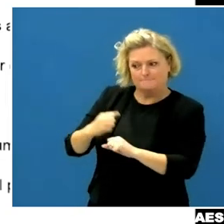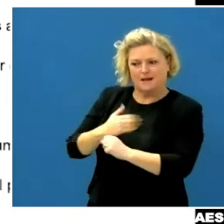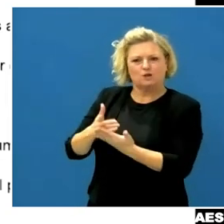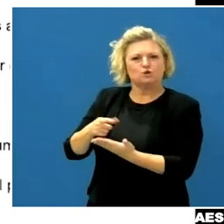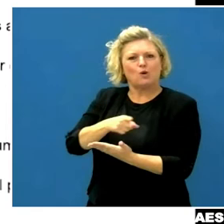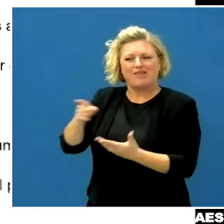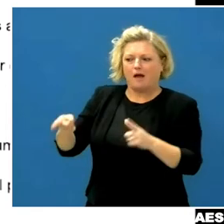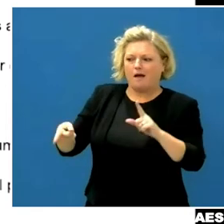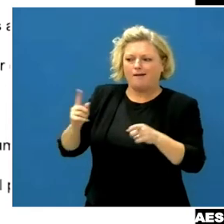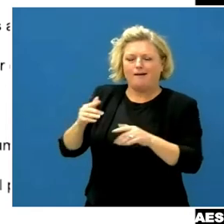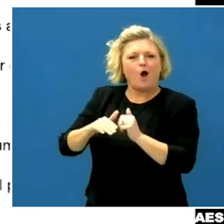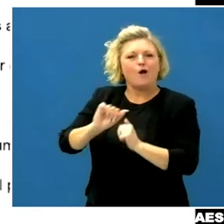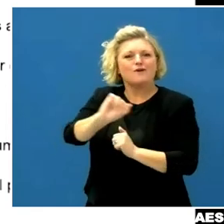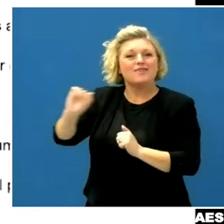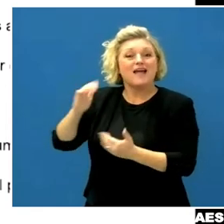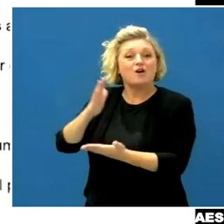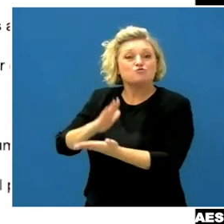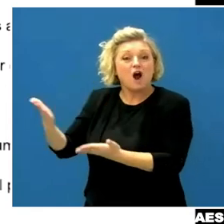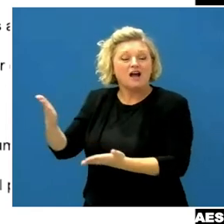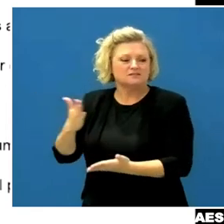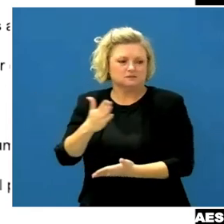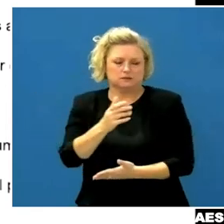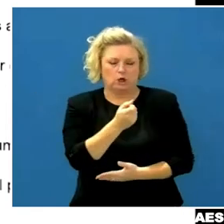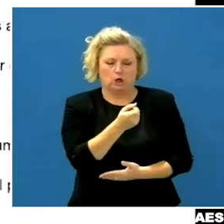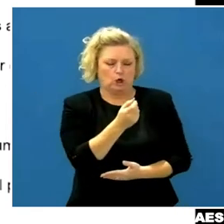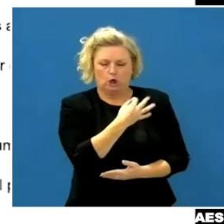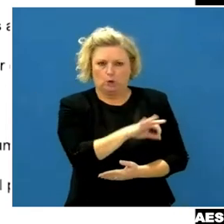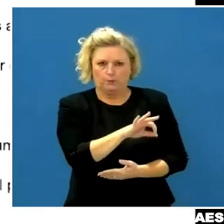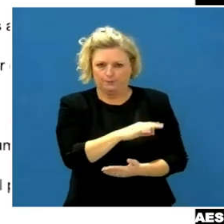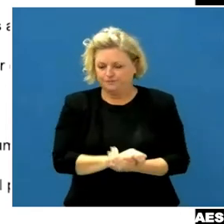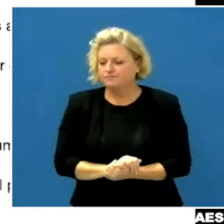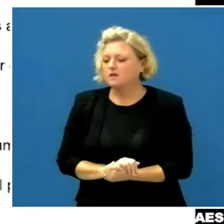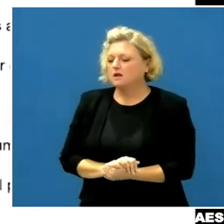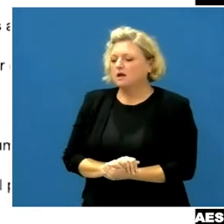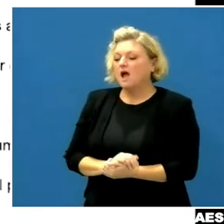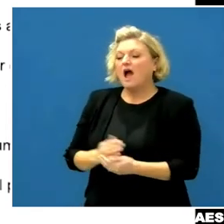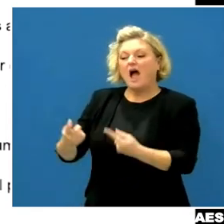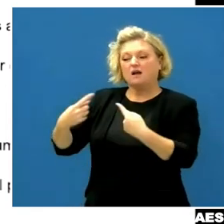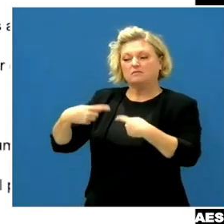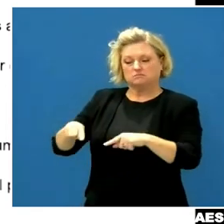No. MR FOGARTY: 4.2.6: